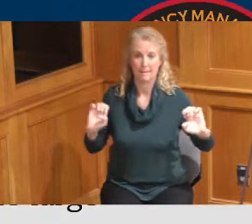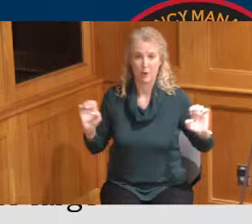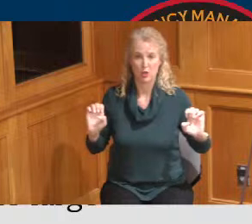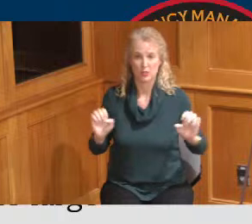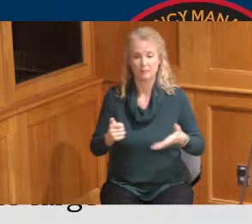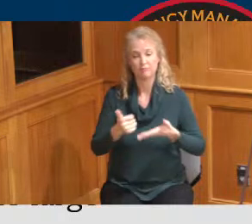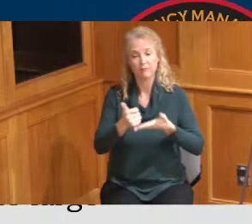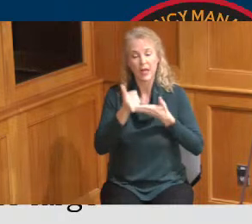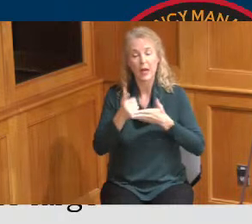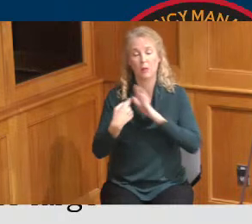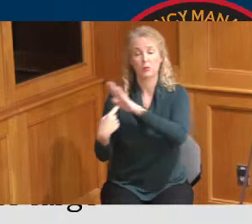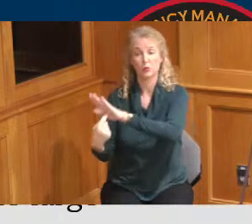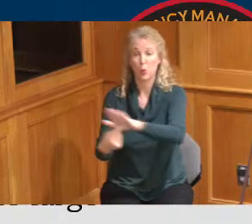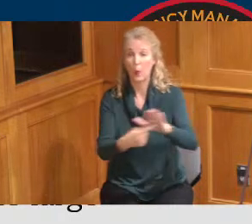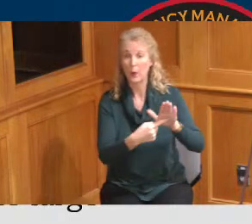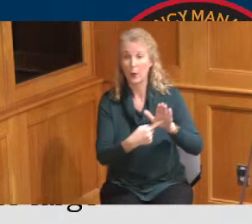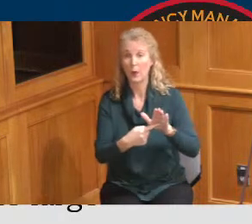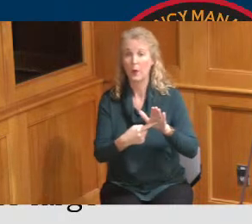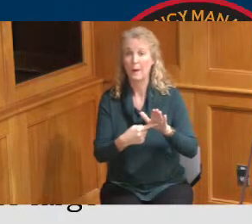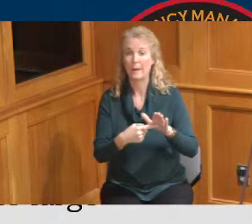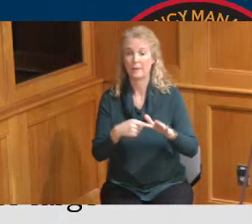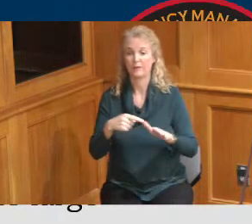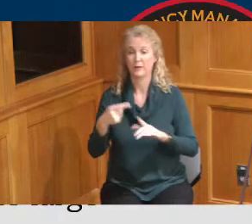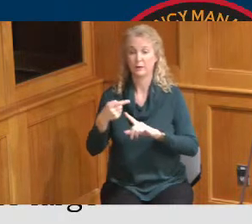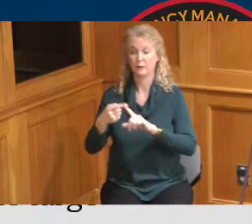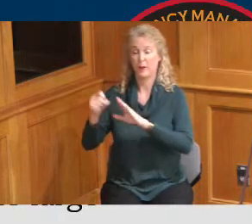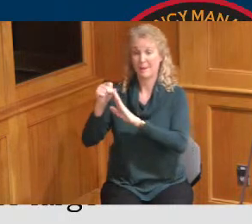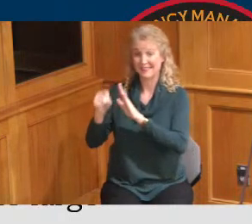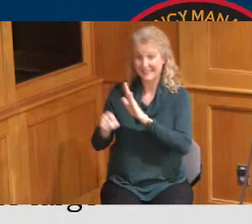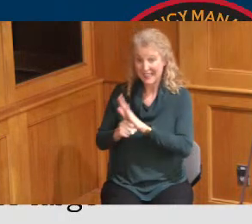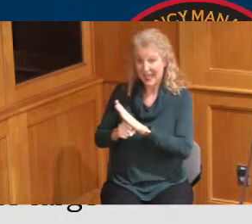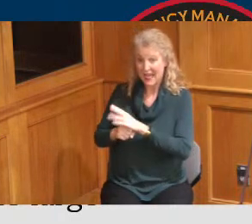your information how we coordinate with the state and and federal government in case of a